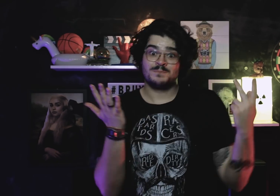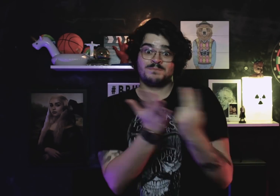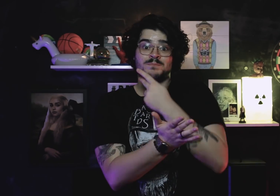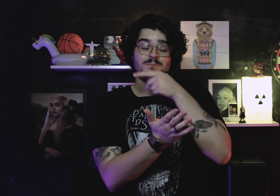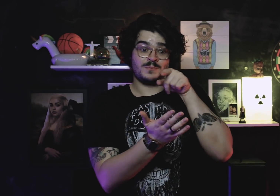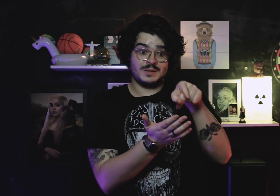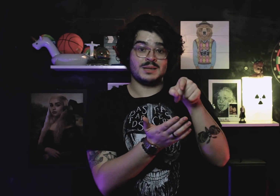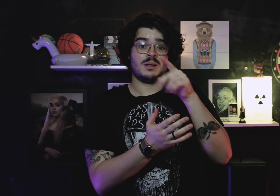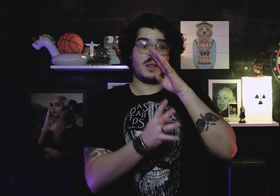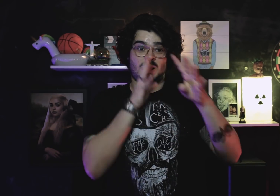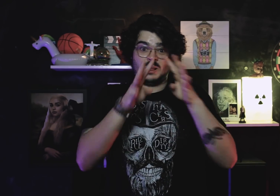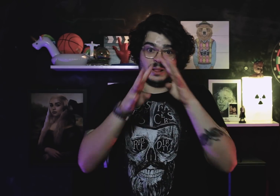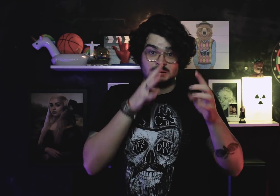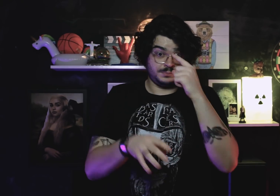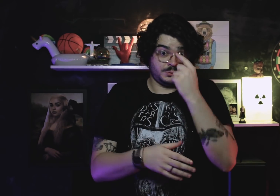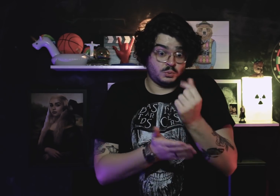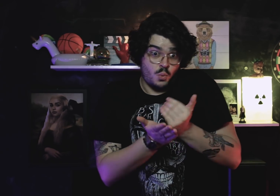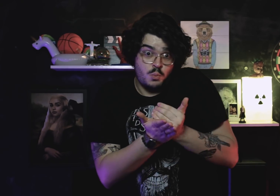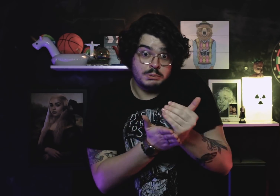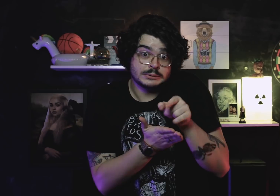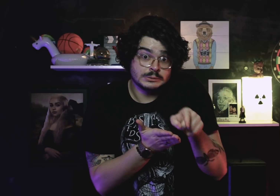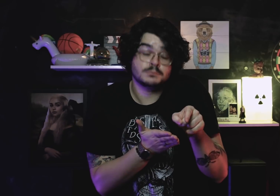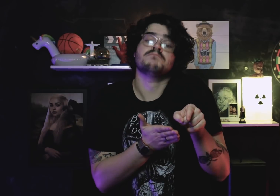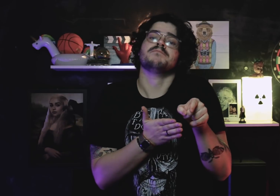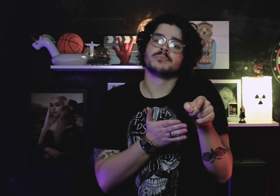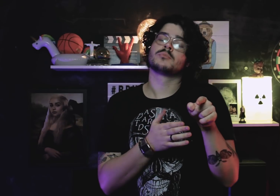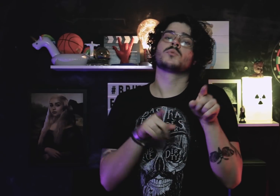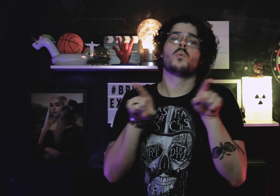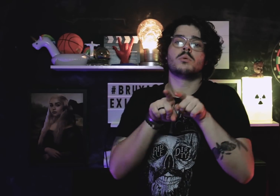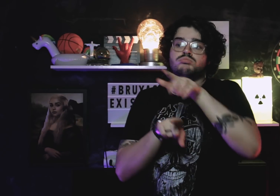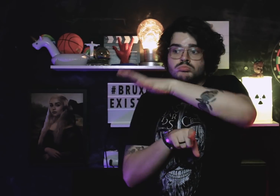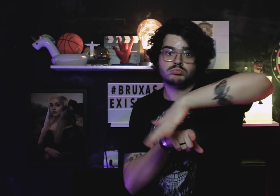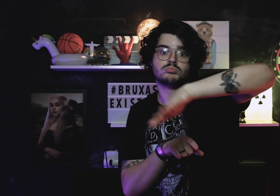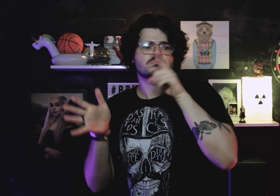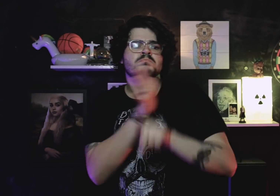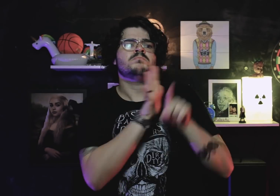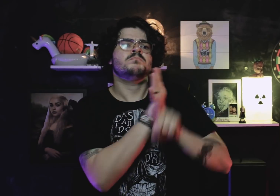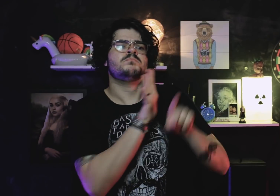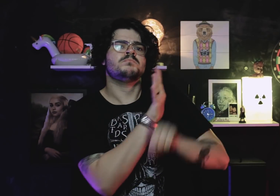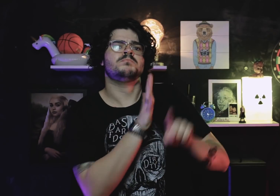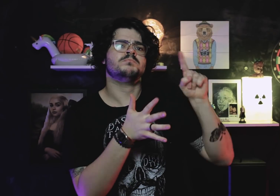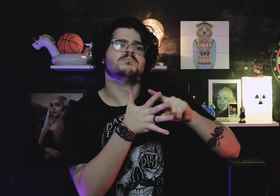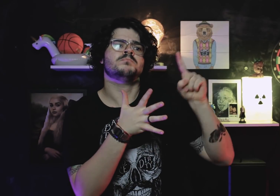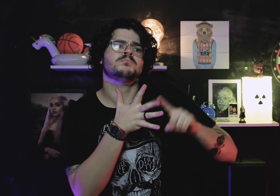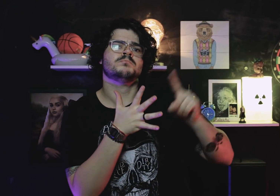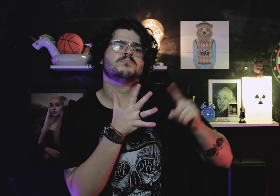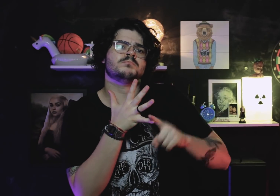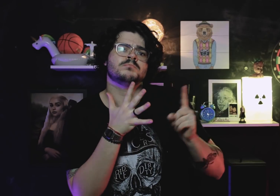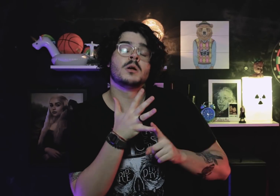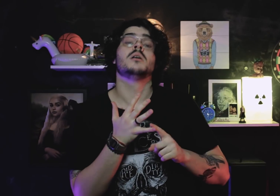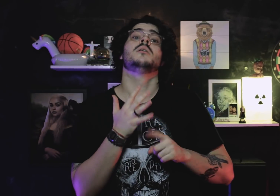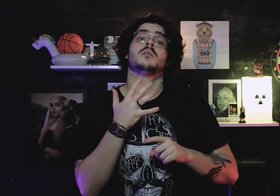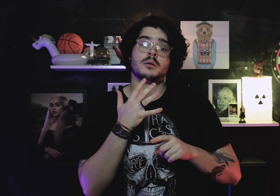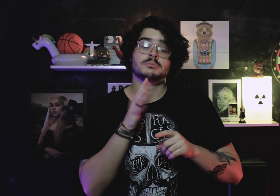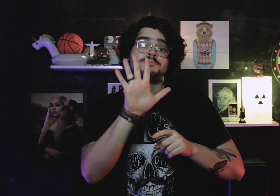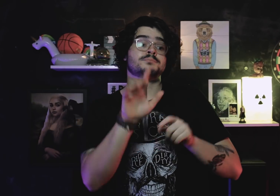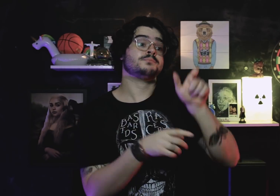From this accusation, they were interrogated by Puritans for several days.